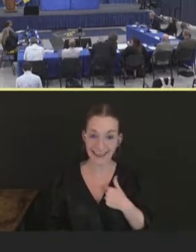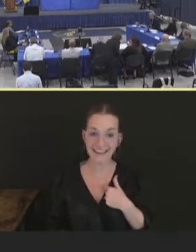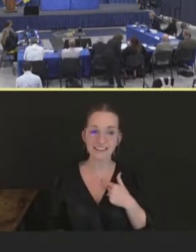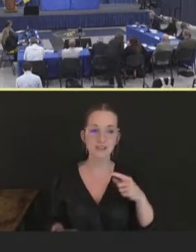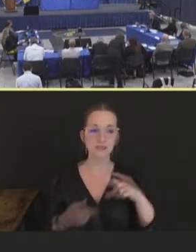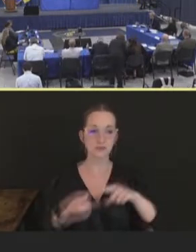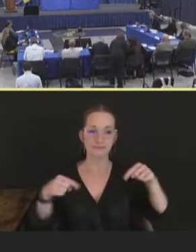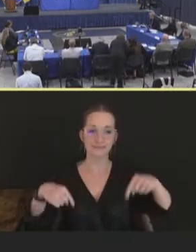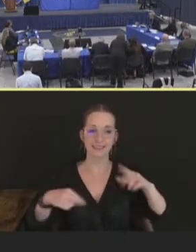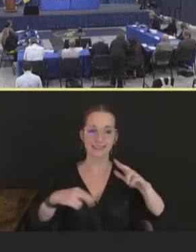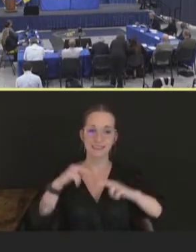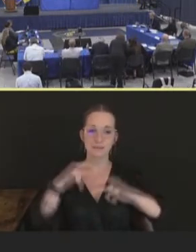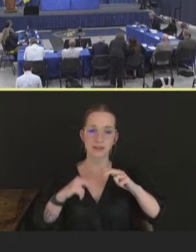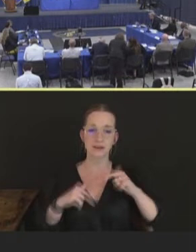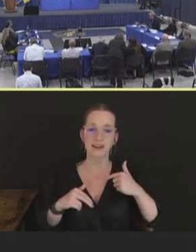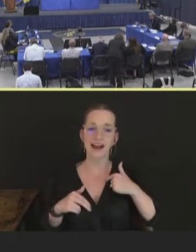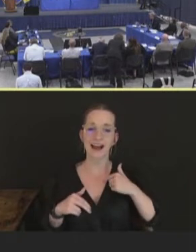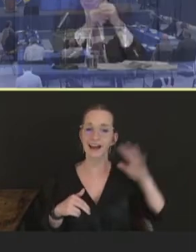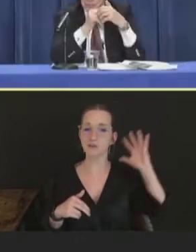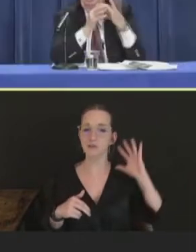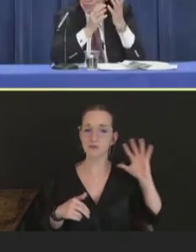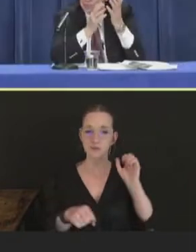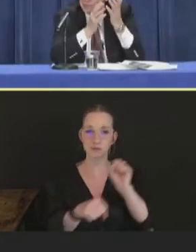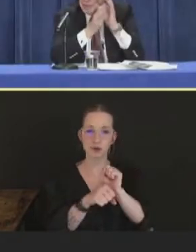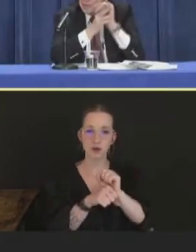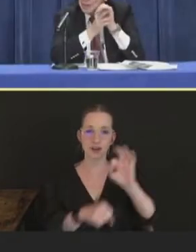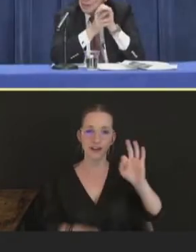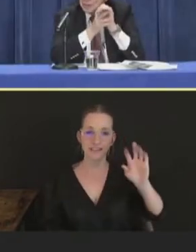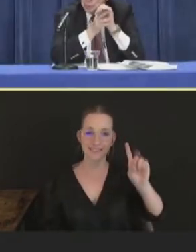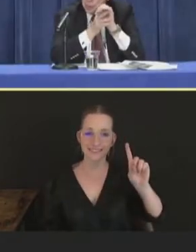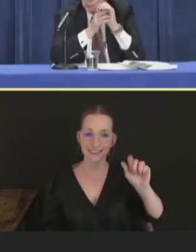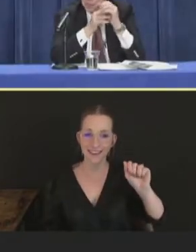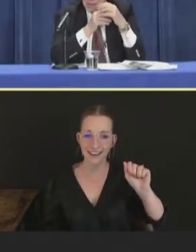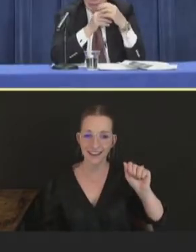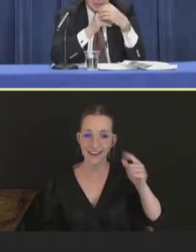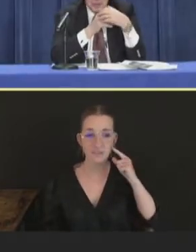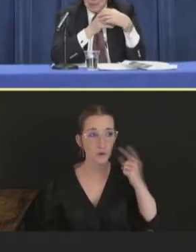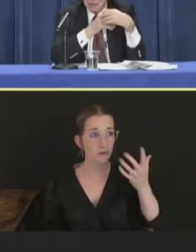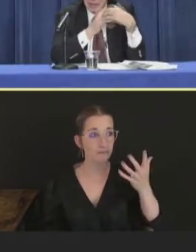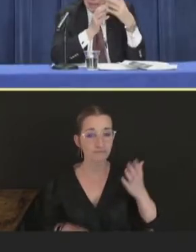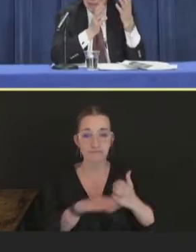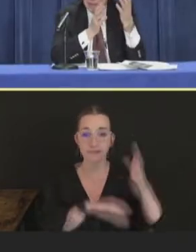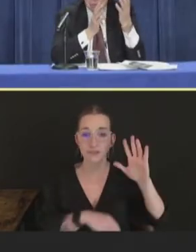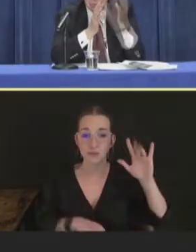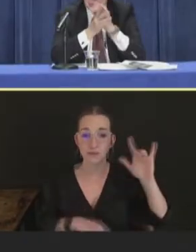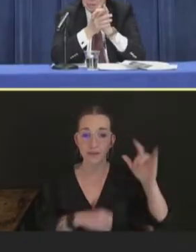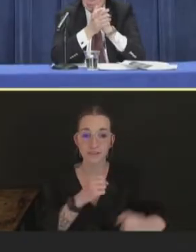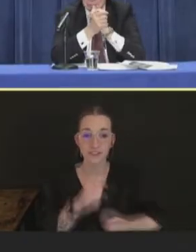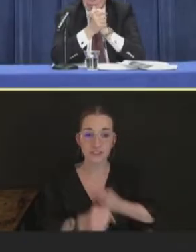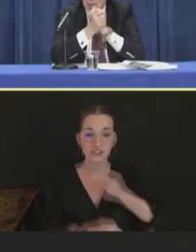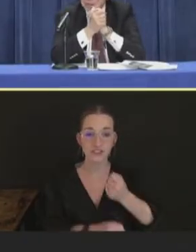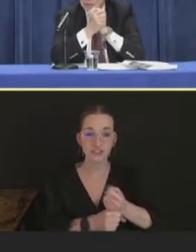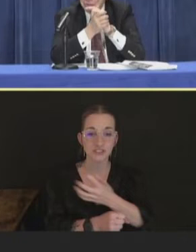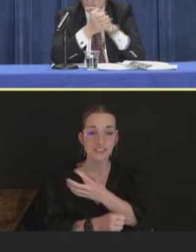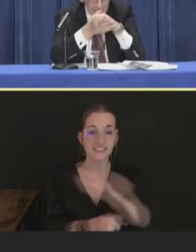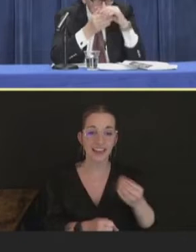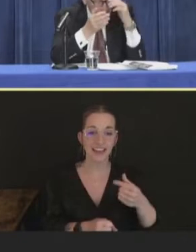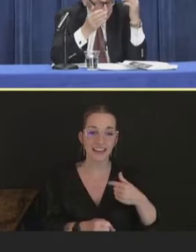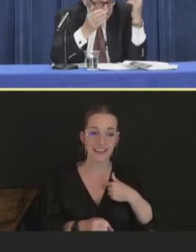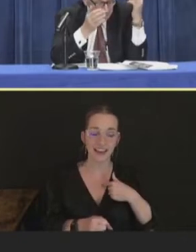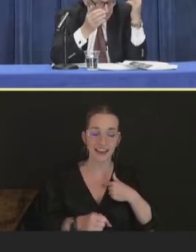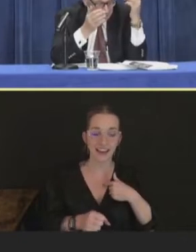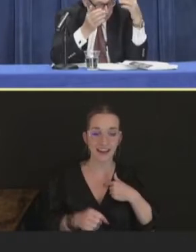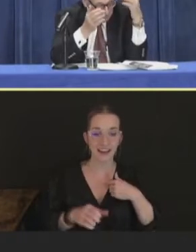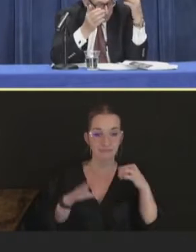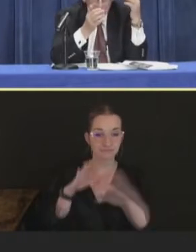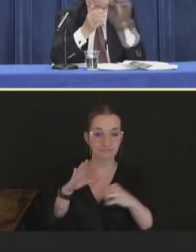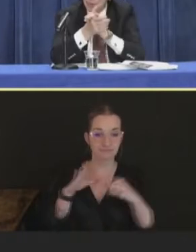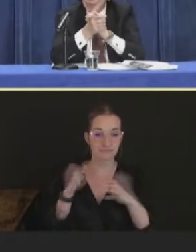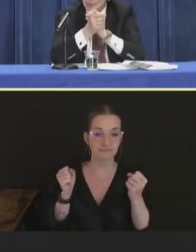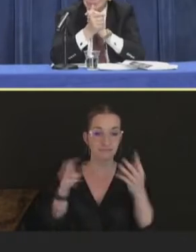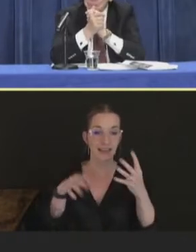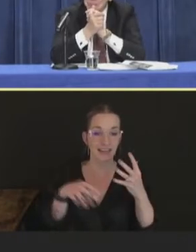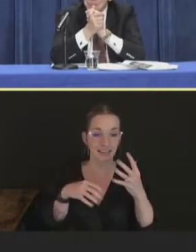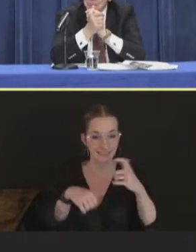I worked at Food and Drug Administration for 25 years and I spent lots of time in this